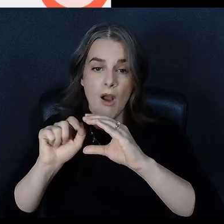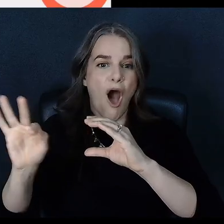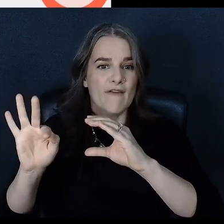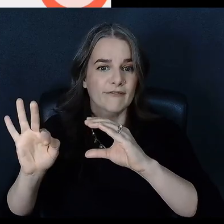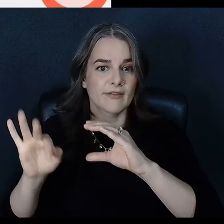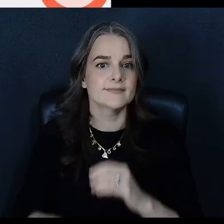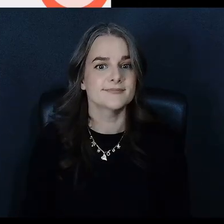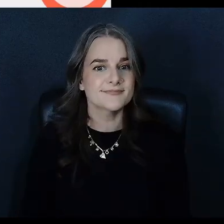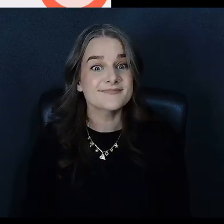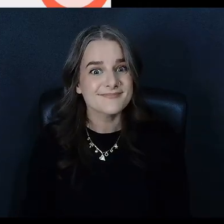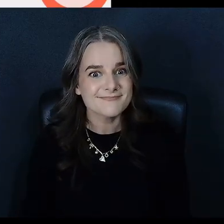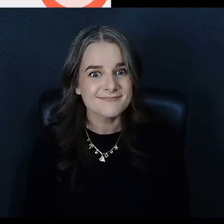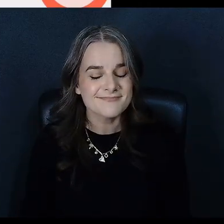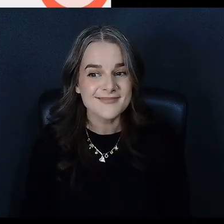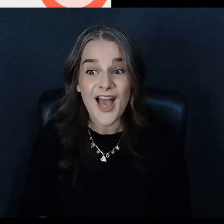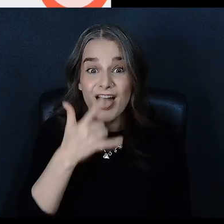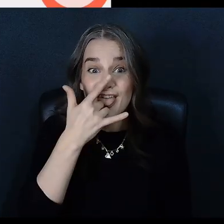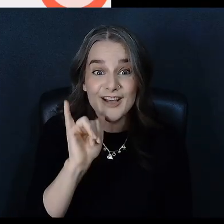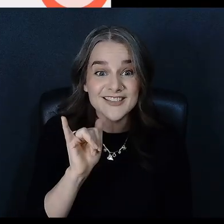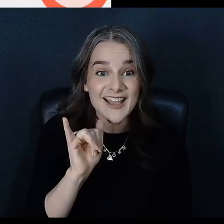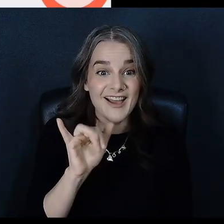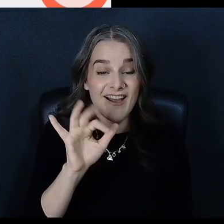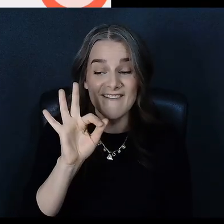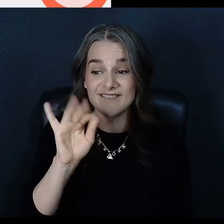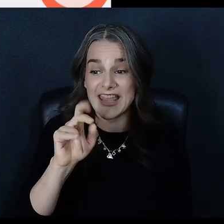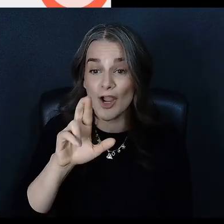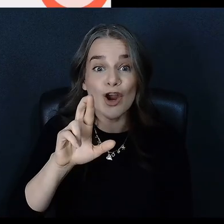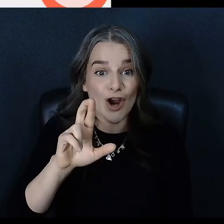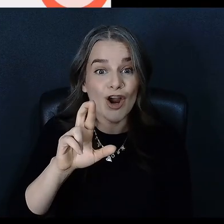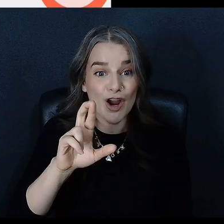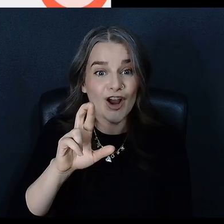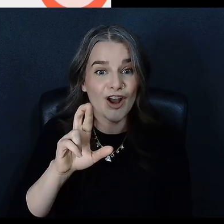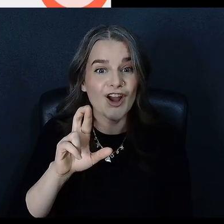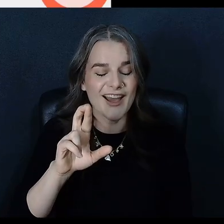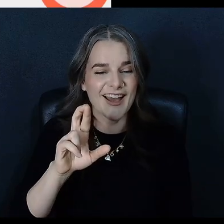I used that yesterday, and somebody did not like that. They were like, ooh, we don't like this idea little finger coming out of it.